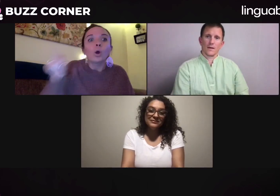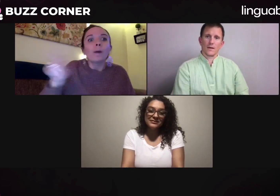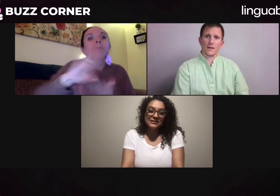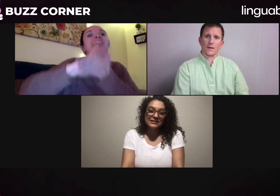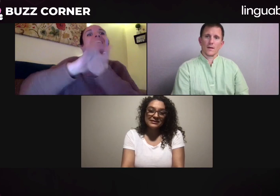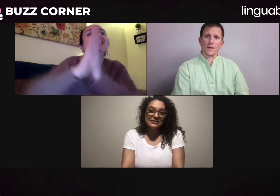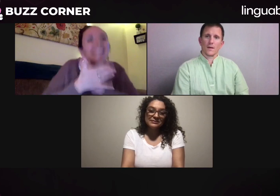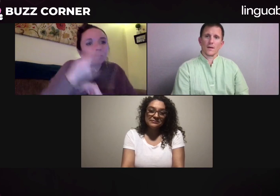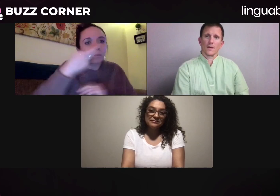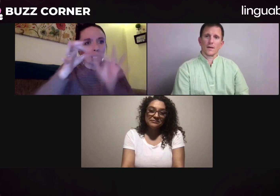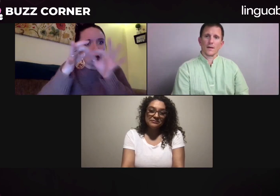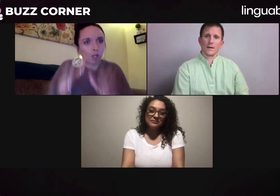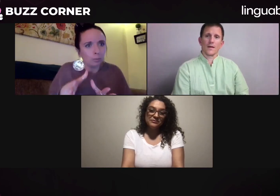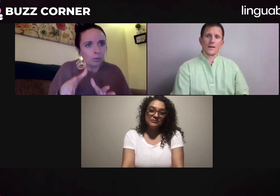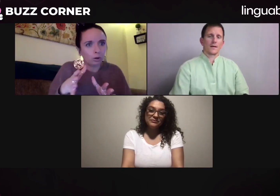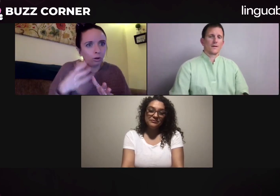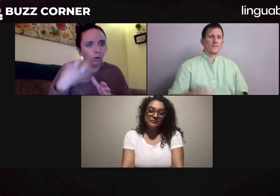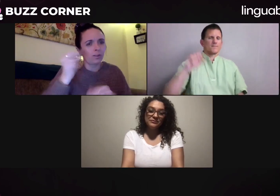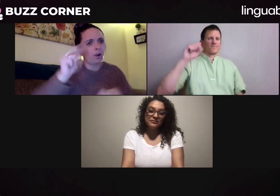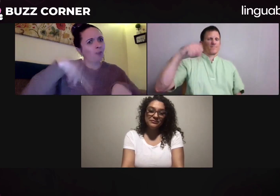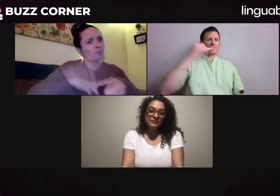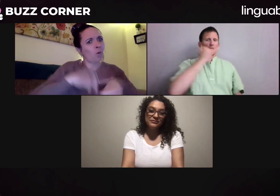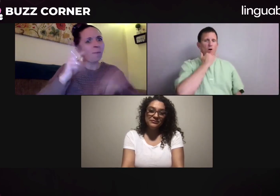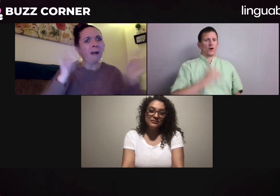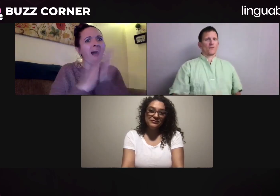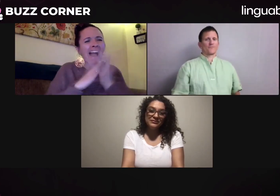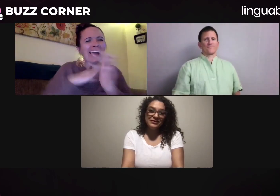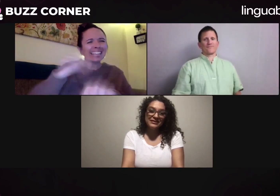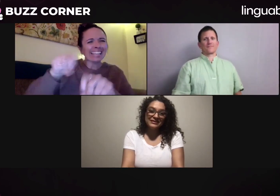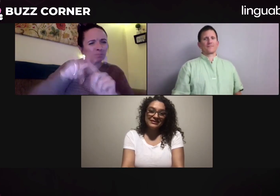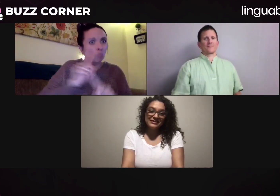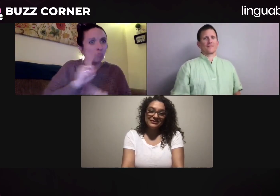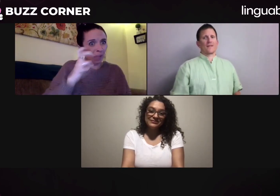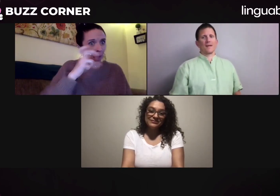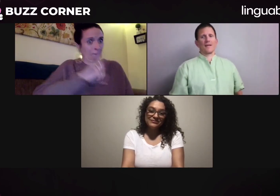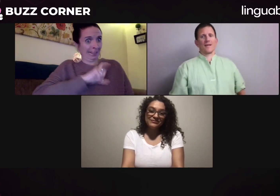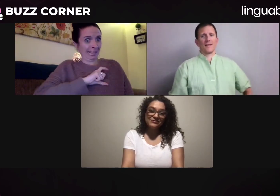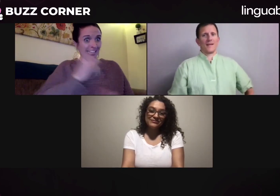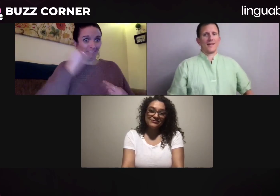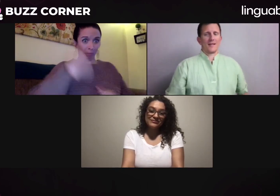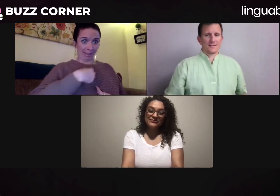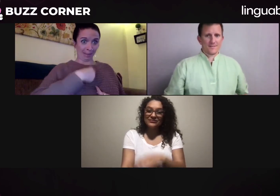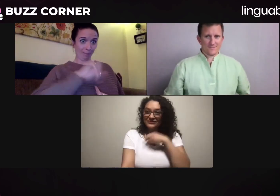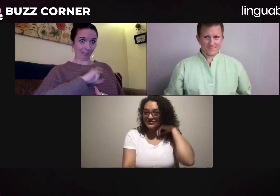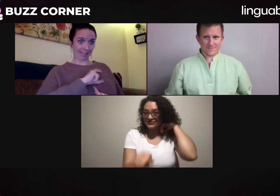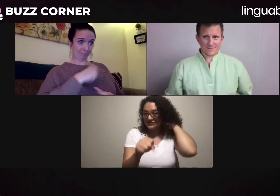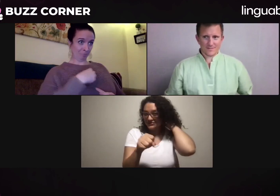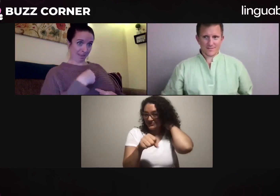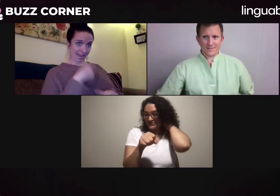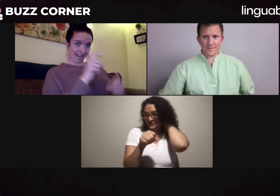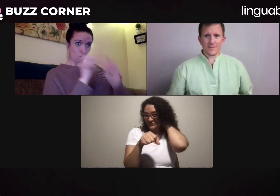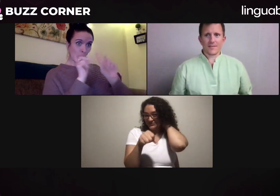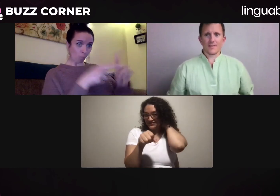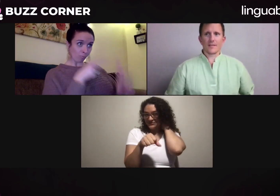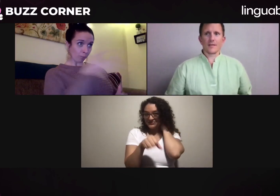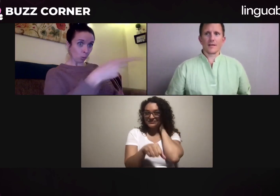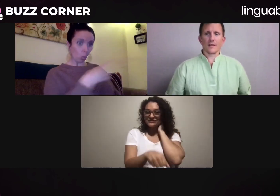It was misleading. Yeah, because in the scene she kind of became an interpreter. And so for me, if I have to communicate directly